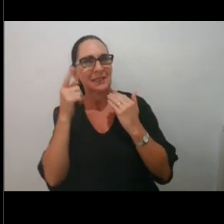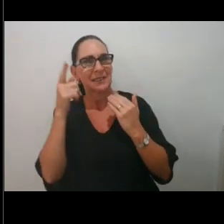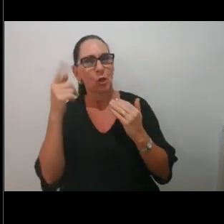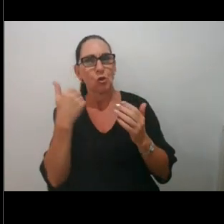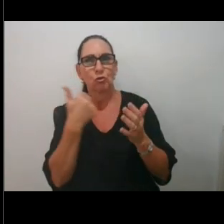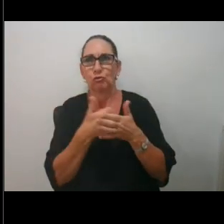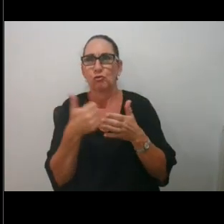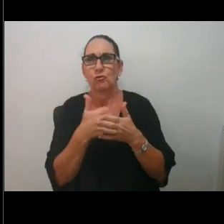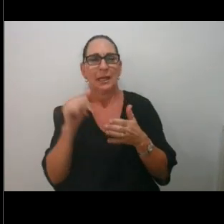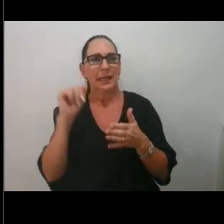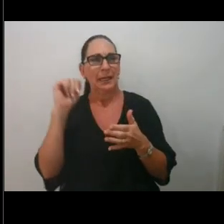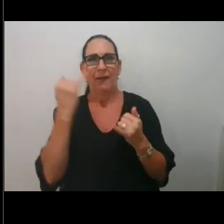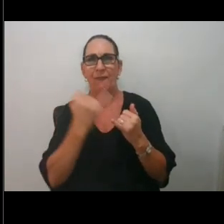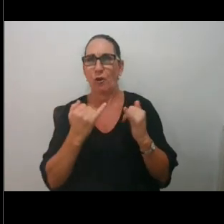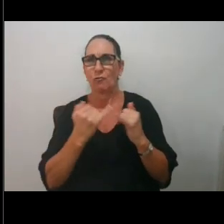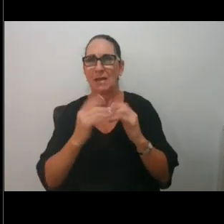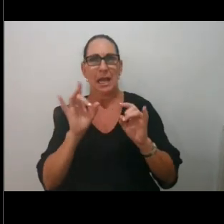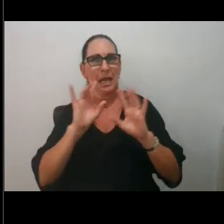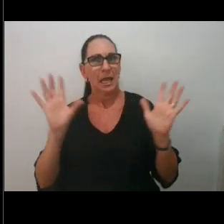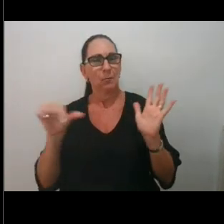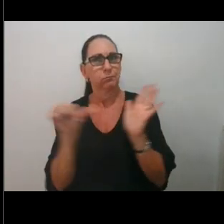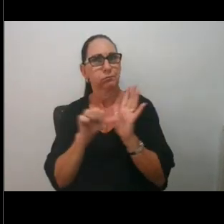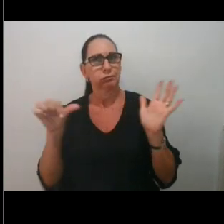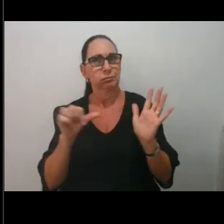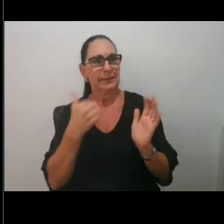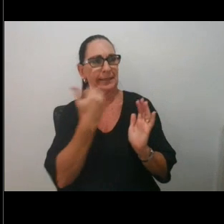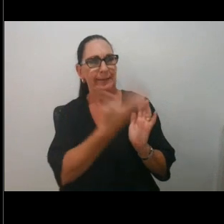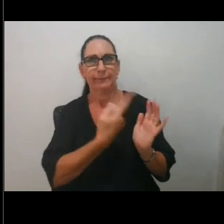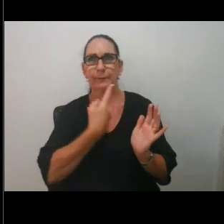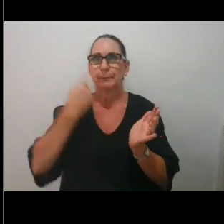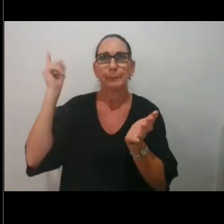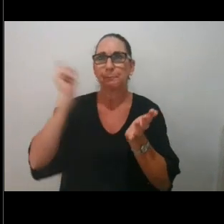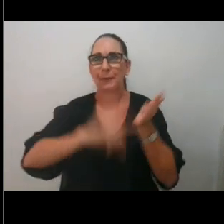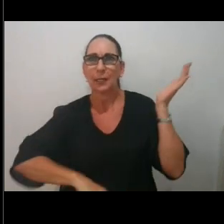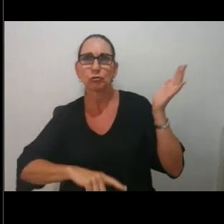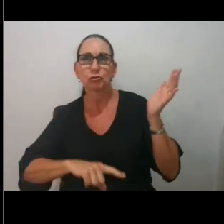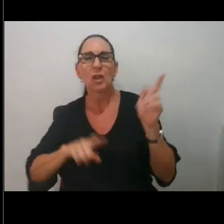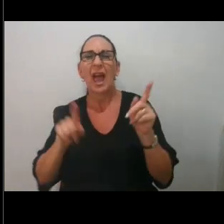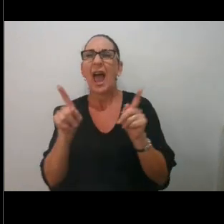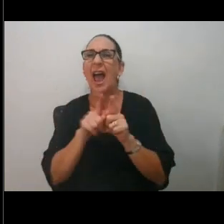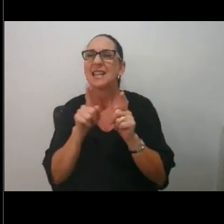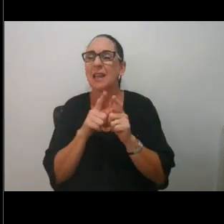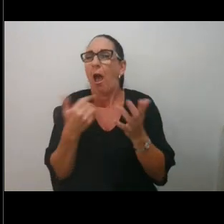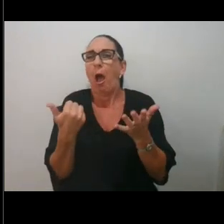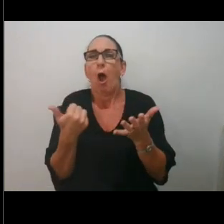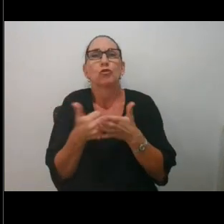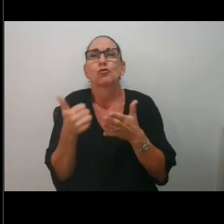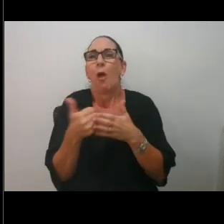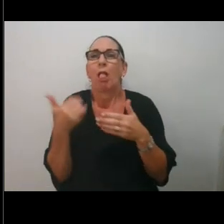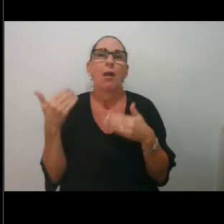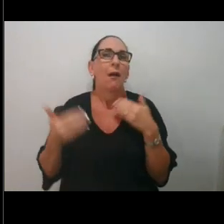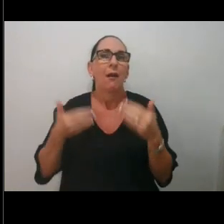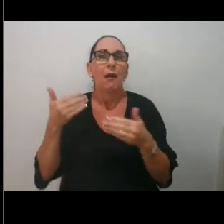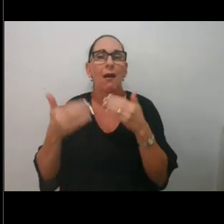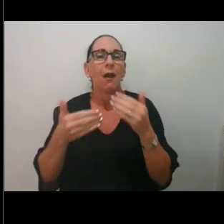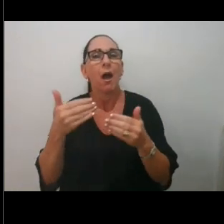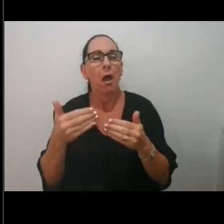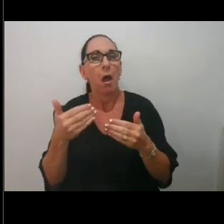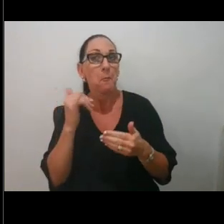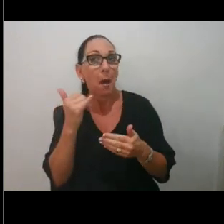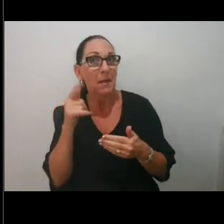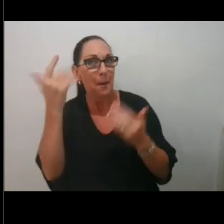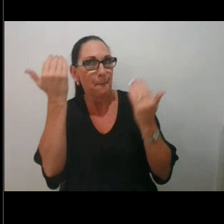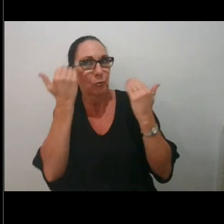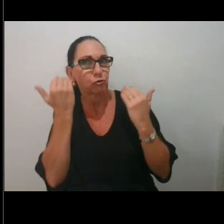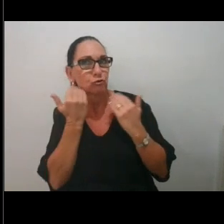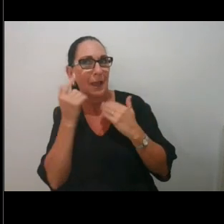might might of um of punishing somebody or um of of suggesting to them that um that they if they